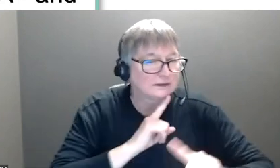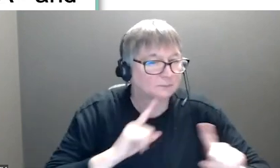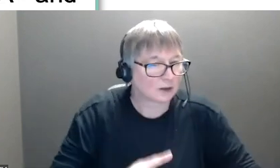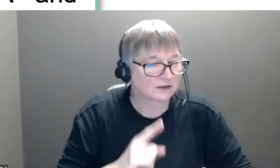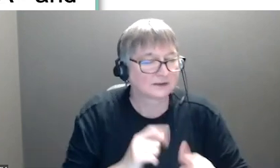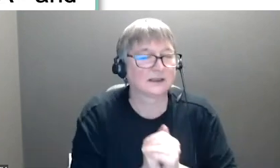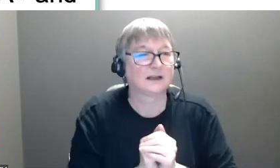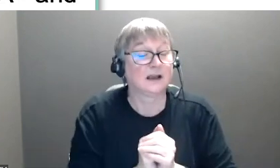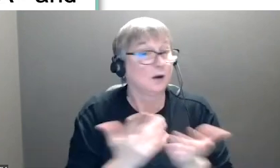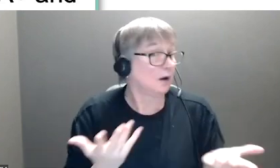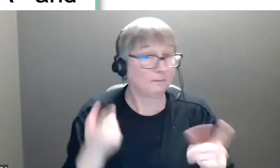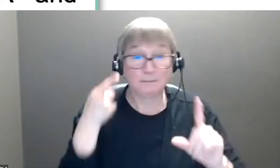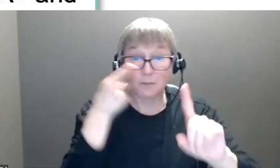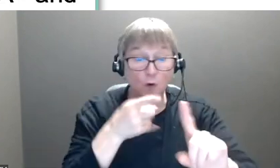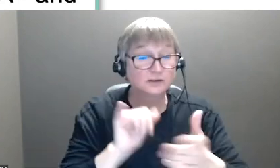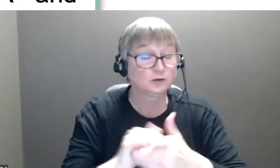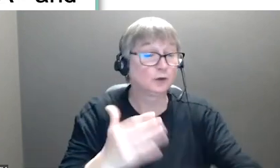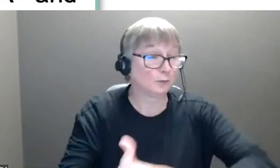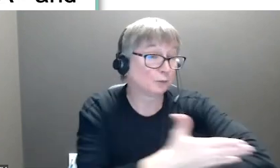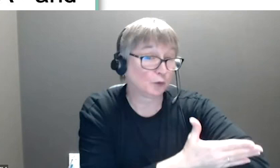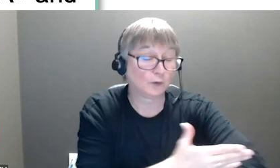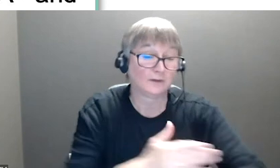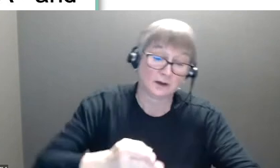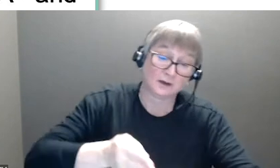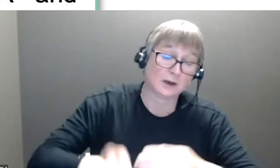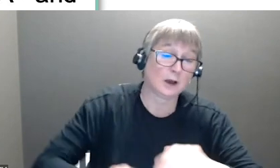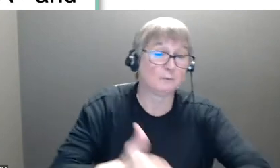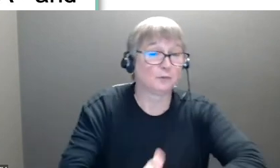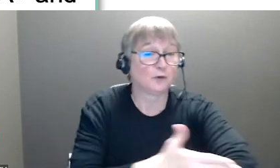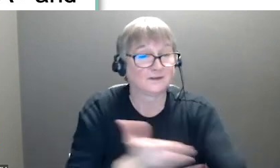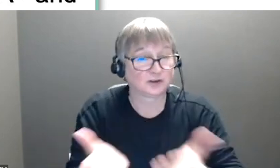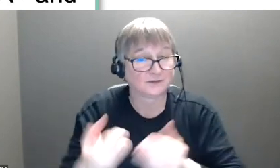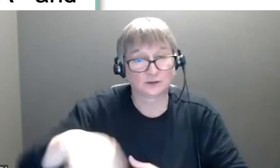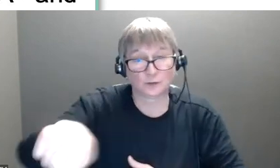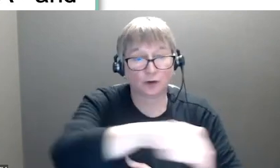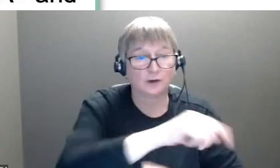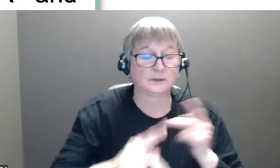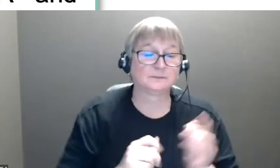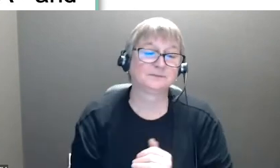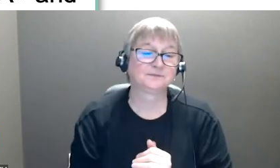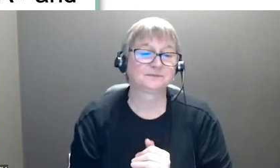program. As a quick week prep, we discussed the challenge of generating GBA+ analysis under the